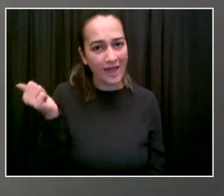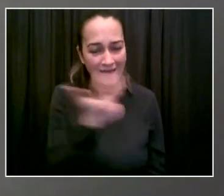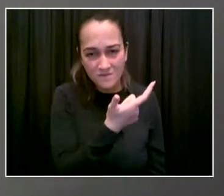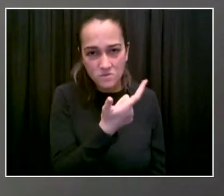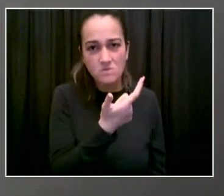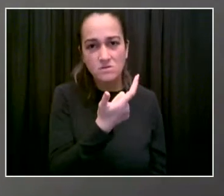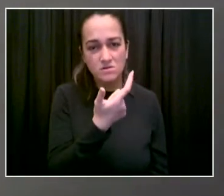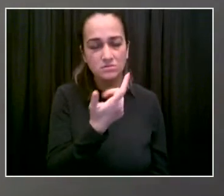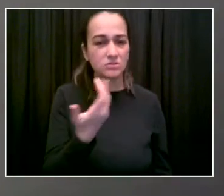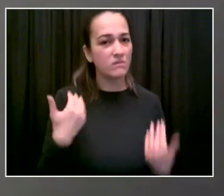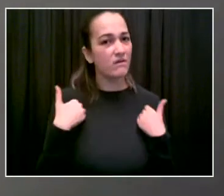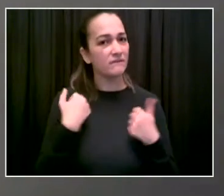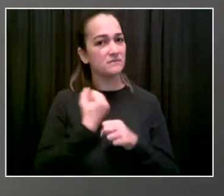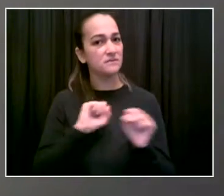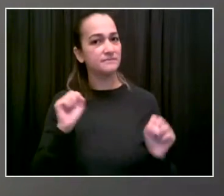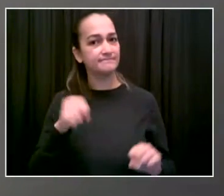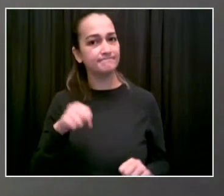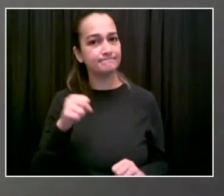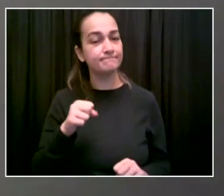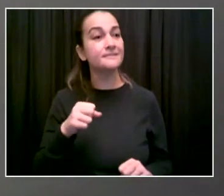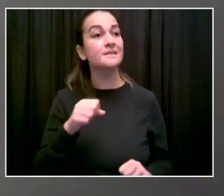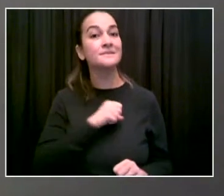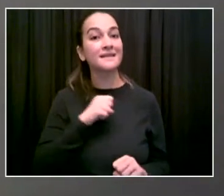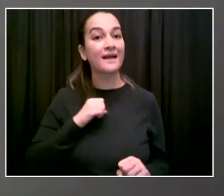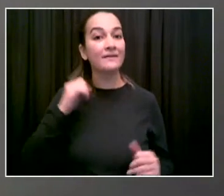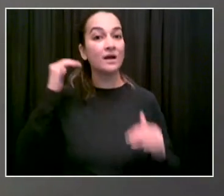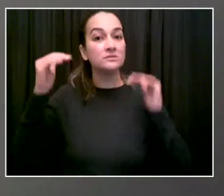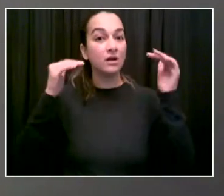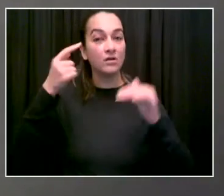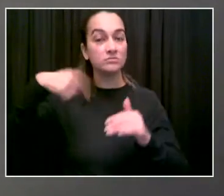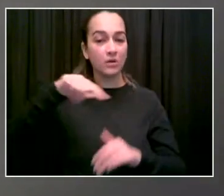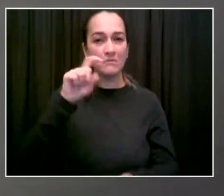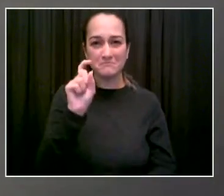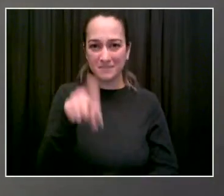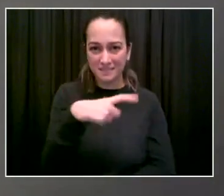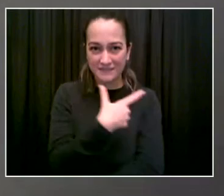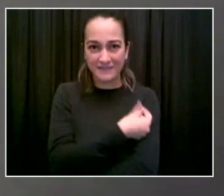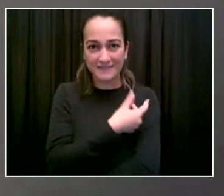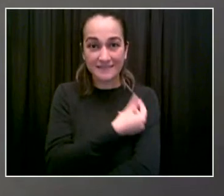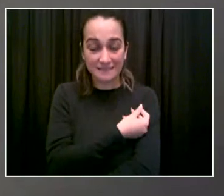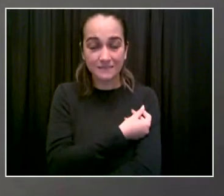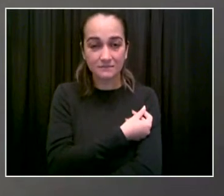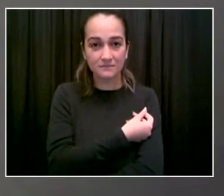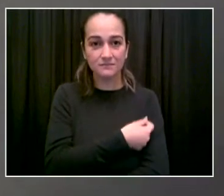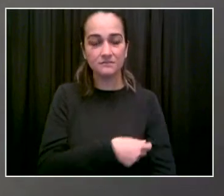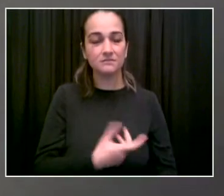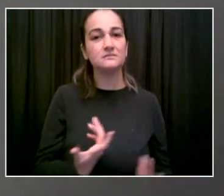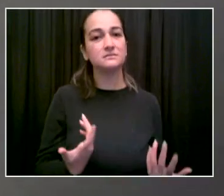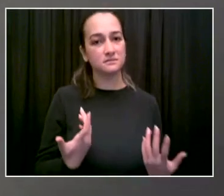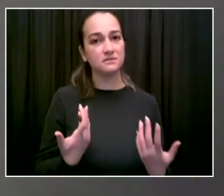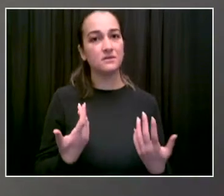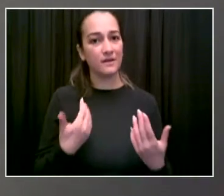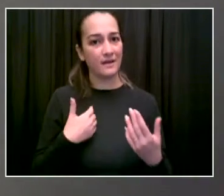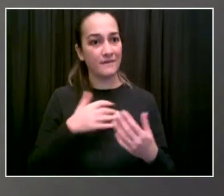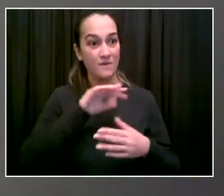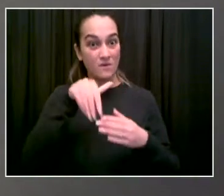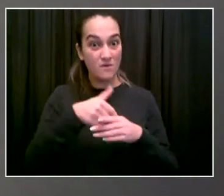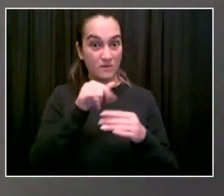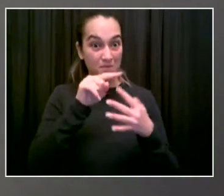UNIVERSAL. WE HAVE ADDED VACCINATIONS FOR ADULTS WHO WILL BE IN THE